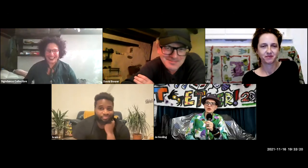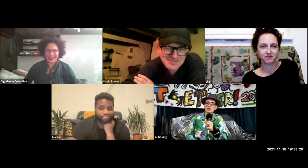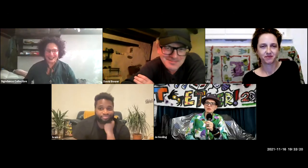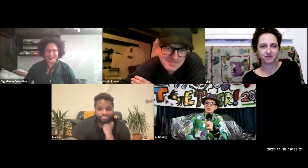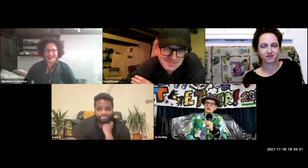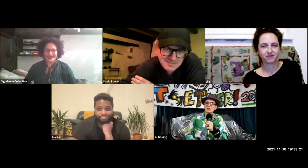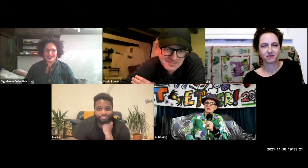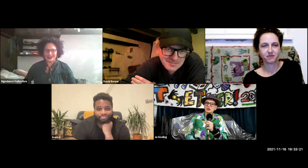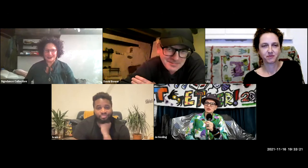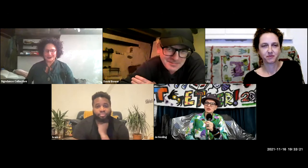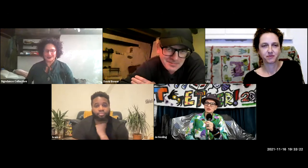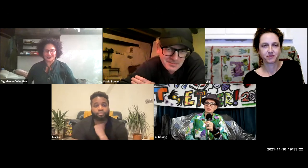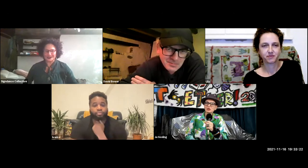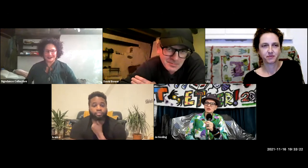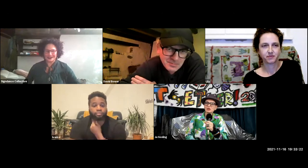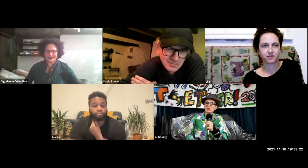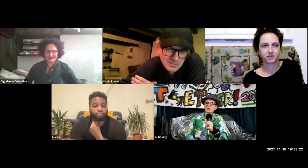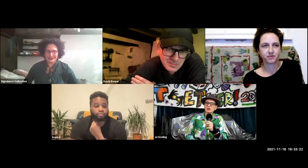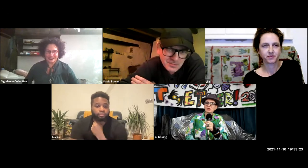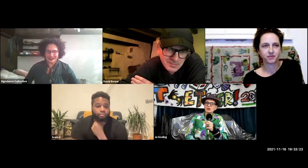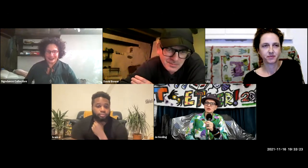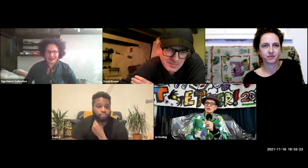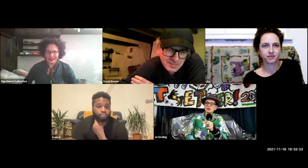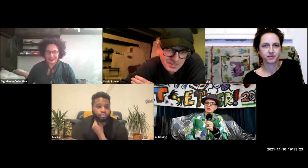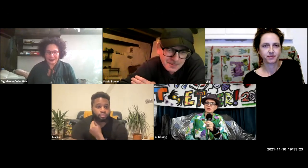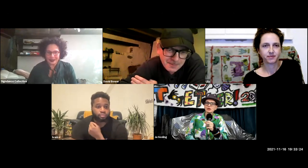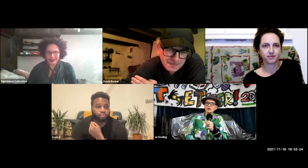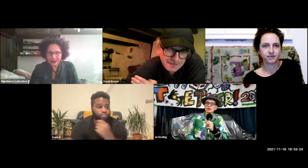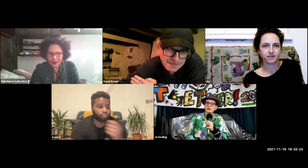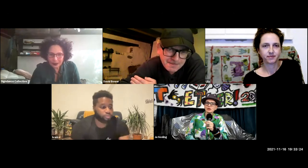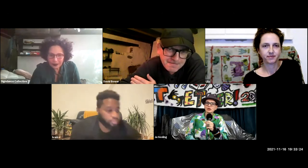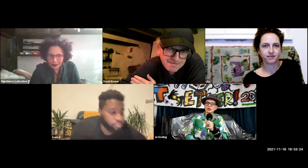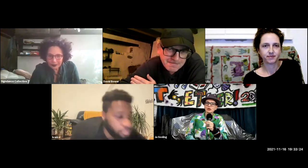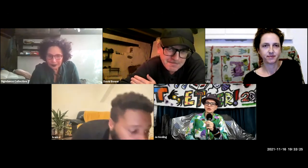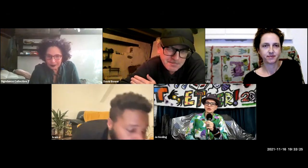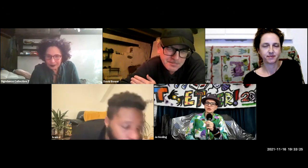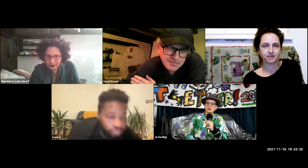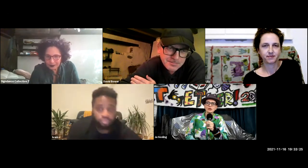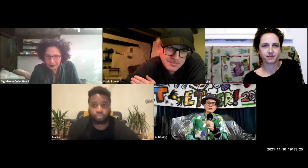they thought they were in the orient but